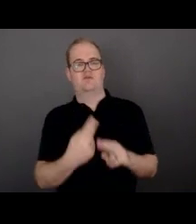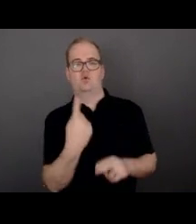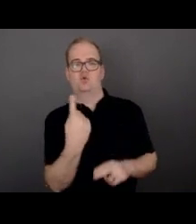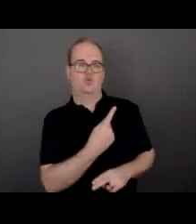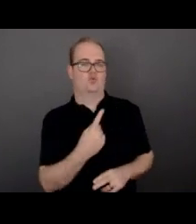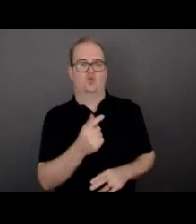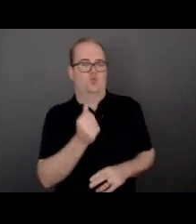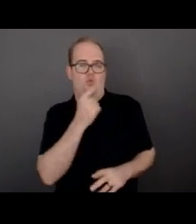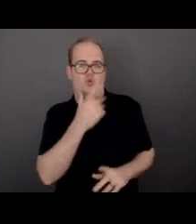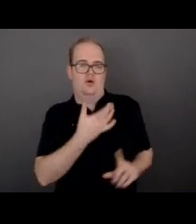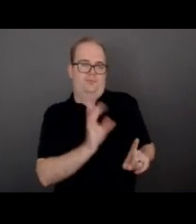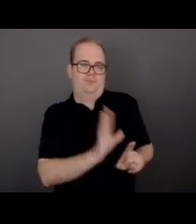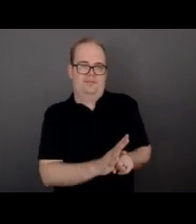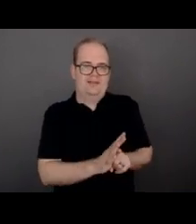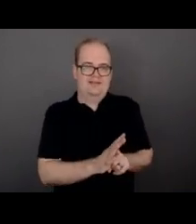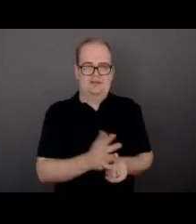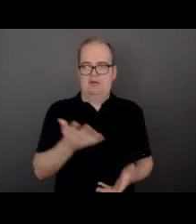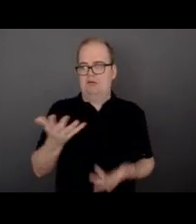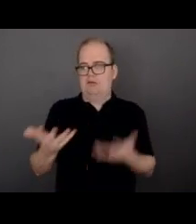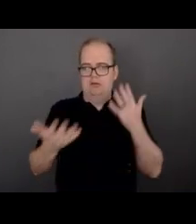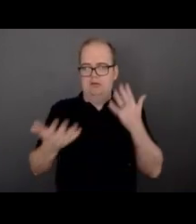So that's the timely referral pathways program.